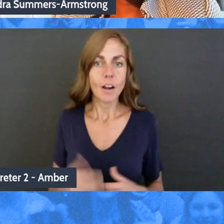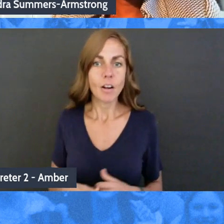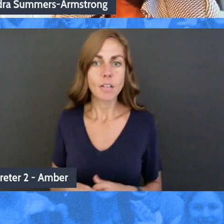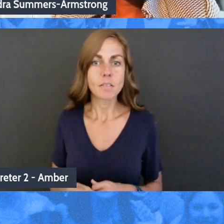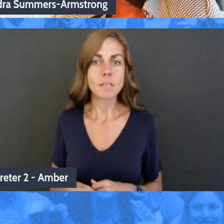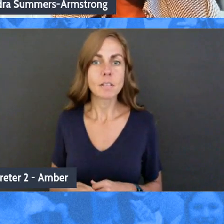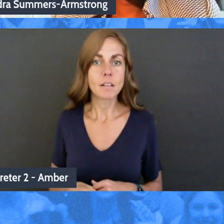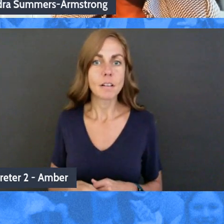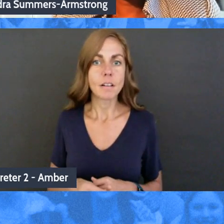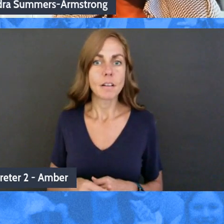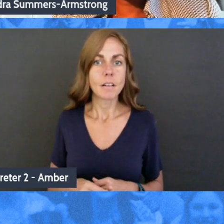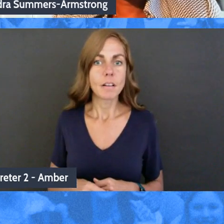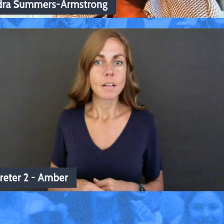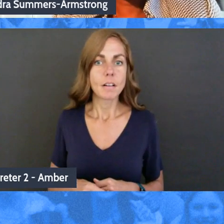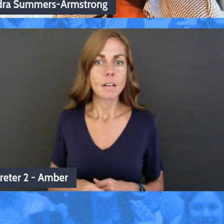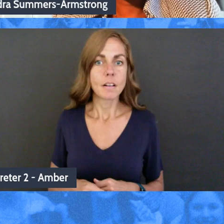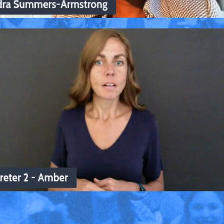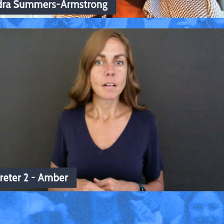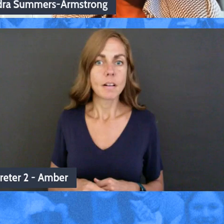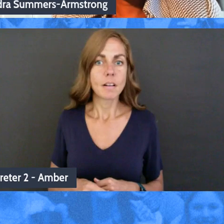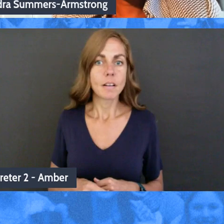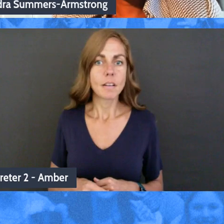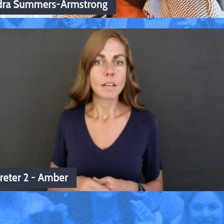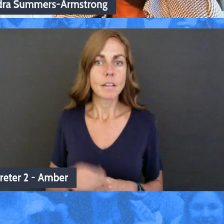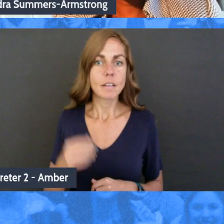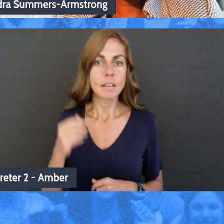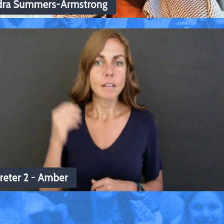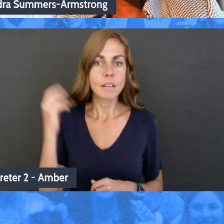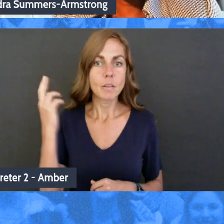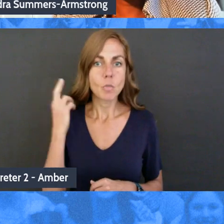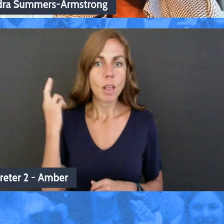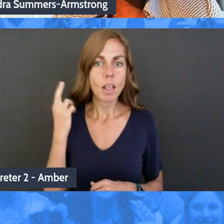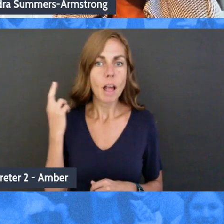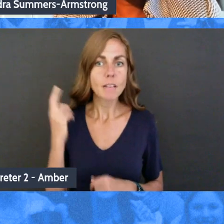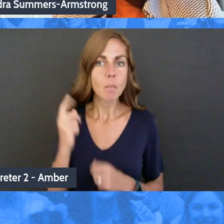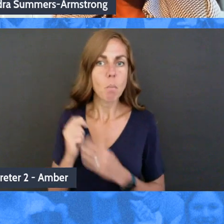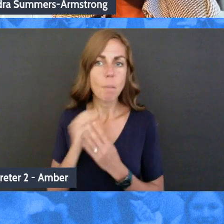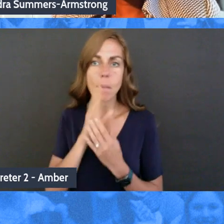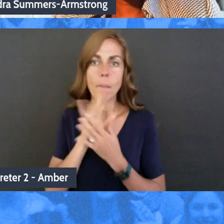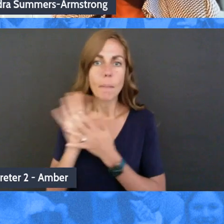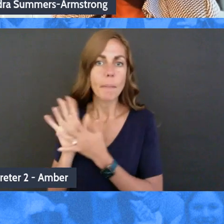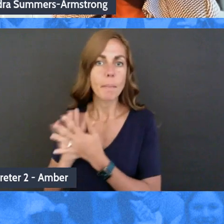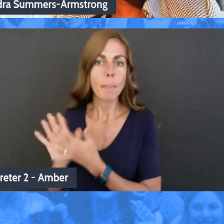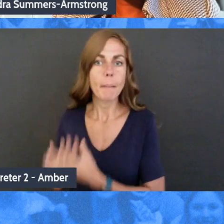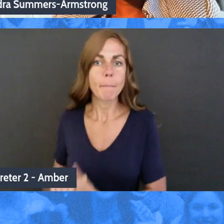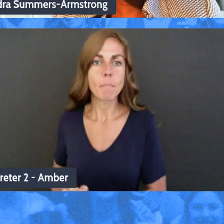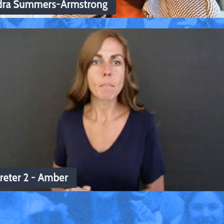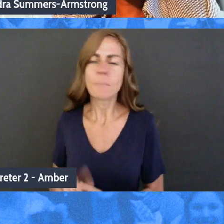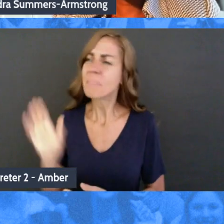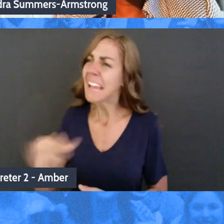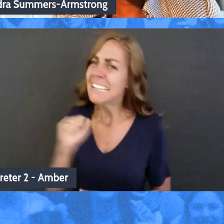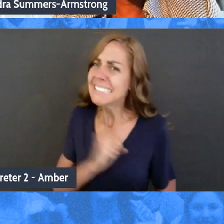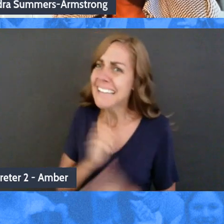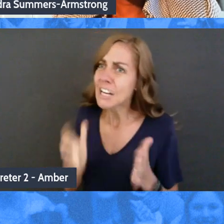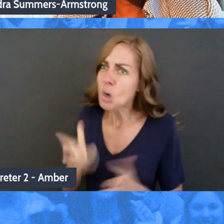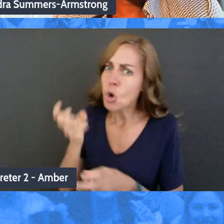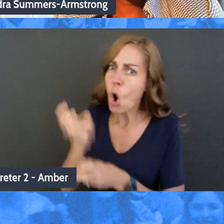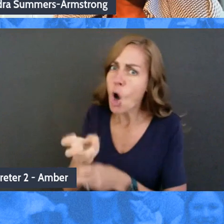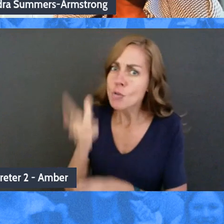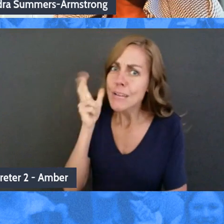and really Senator it's a little bit hard to hear you.